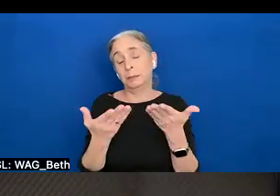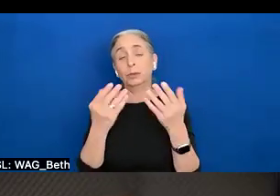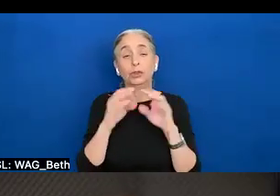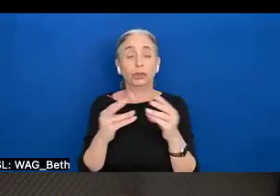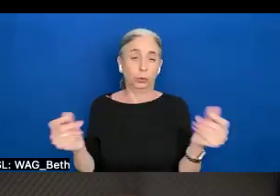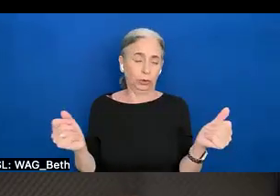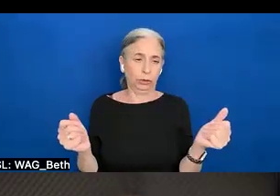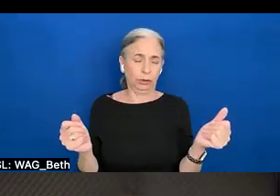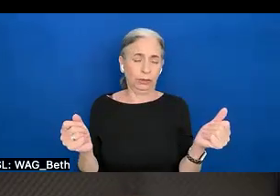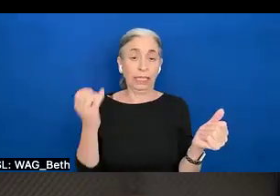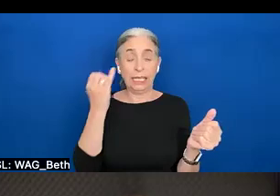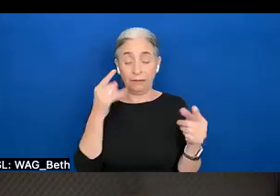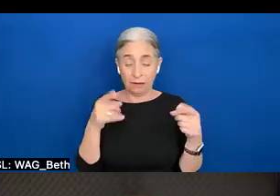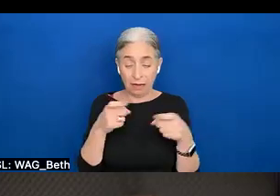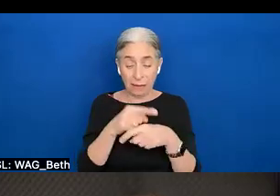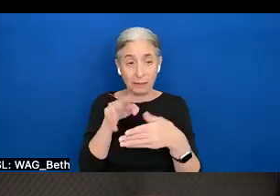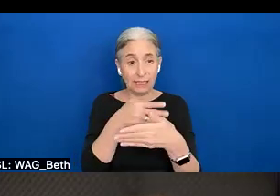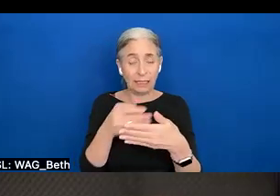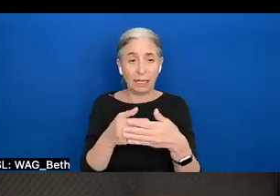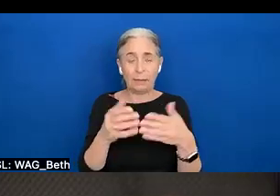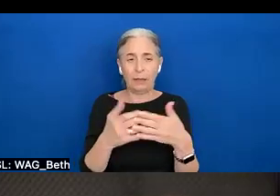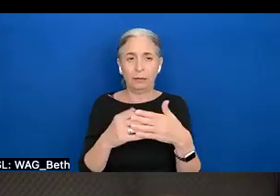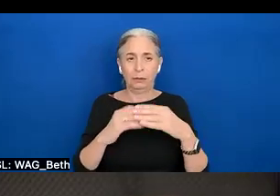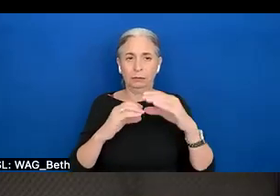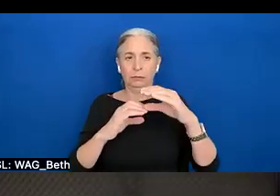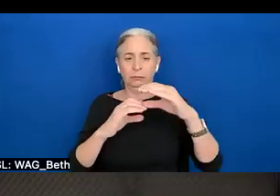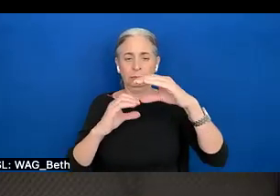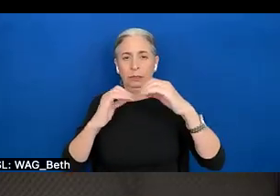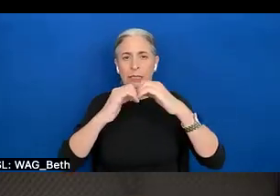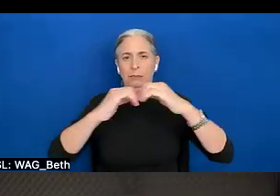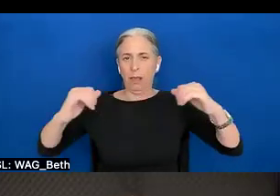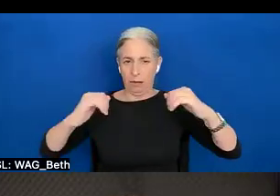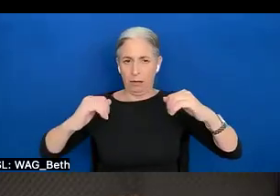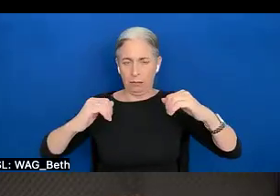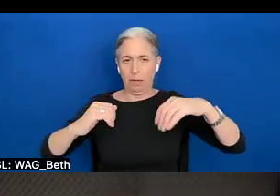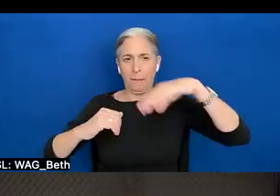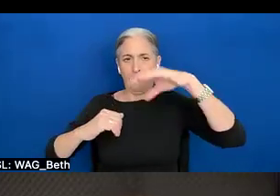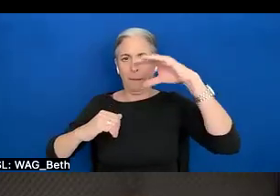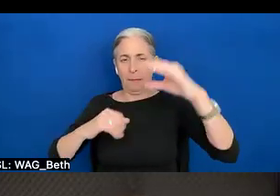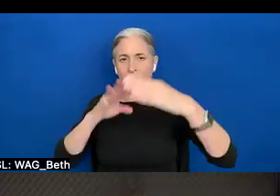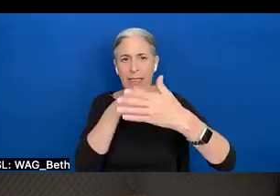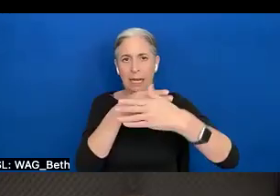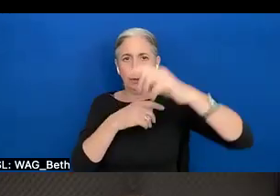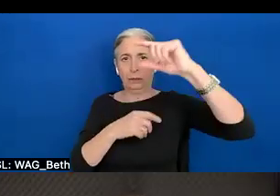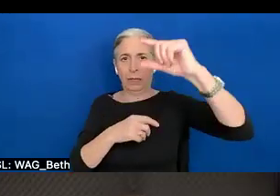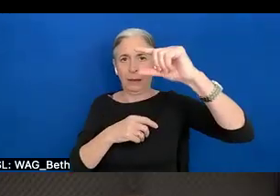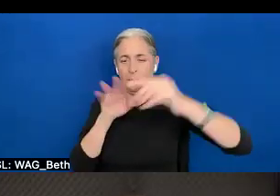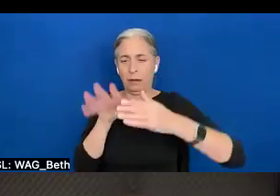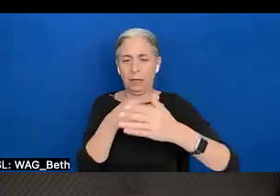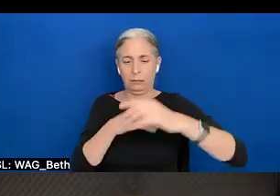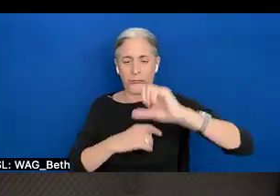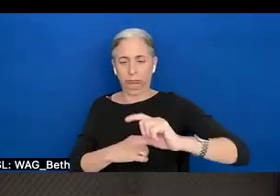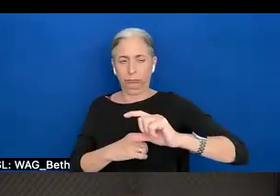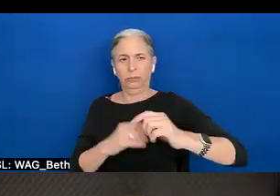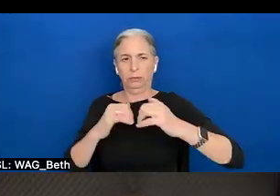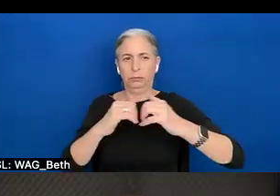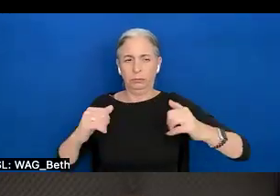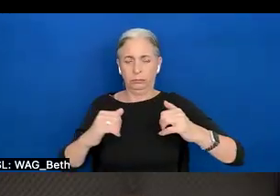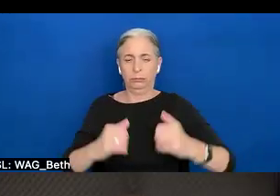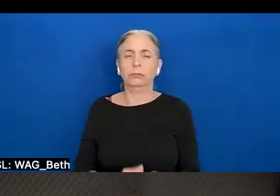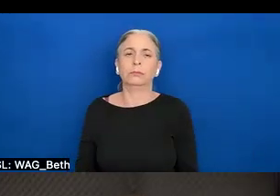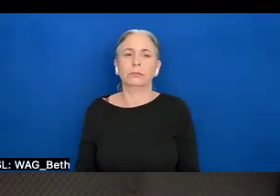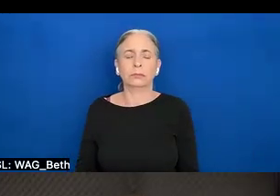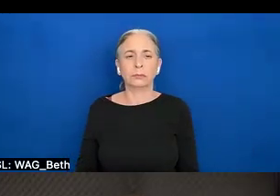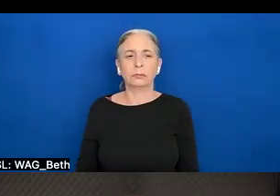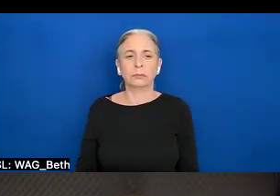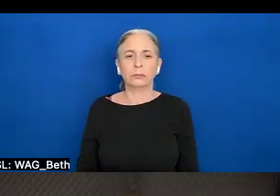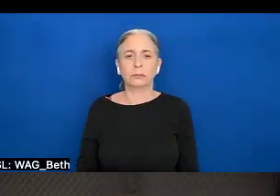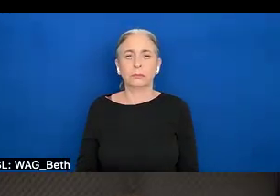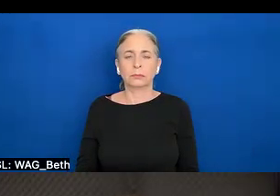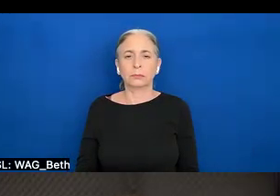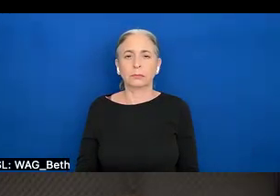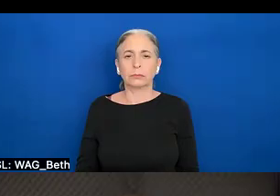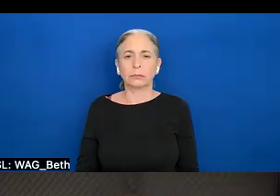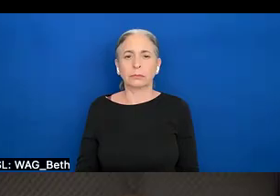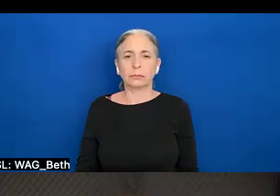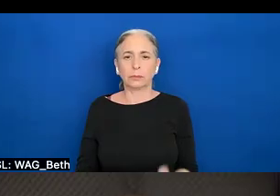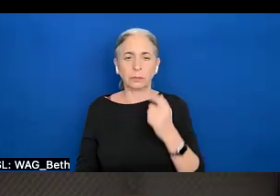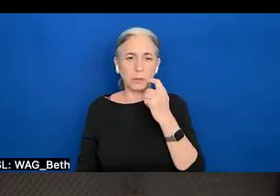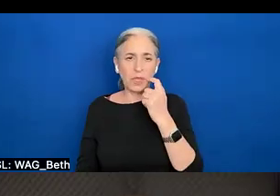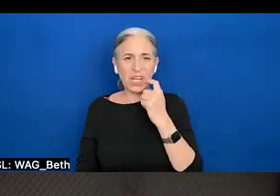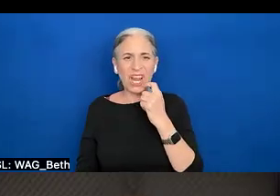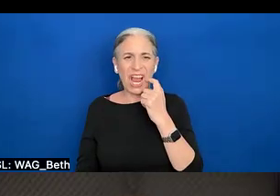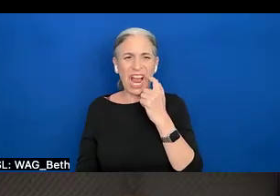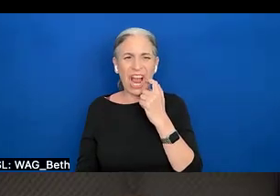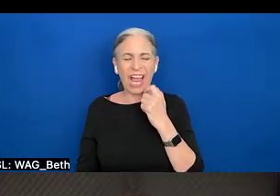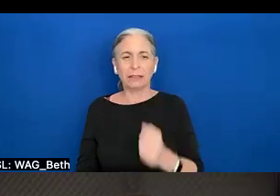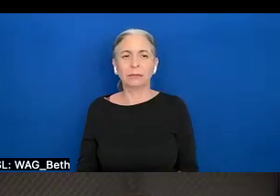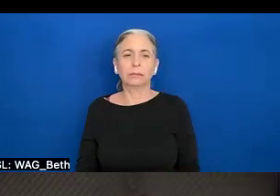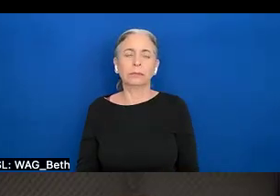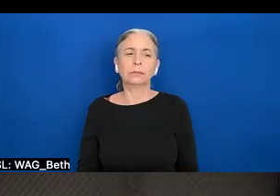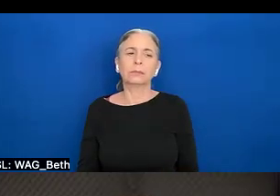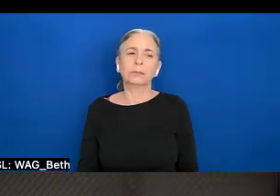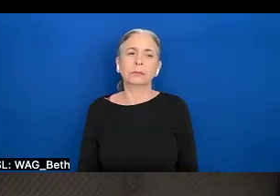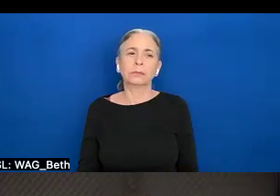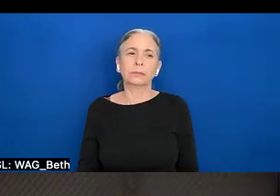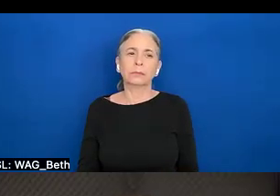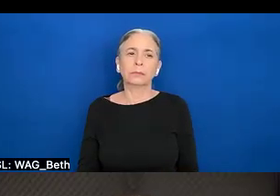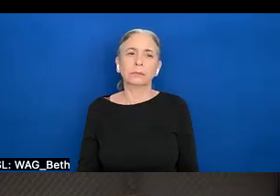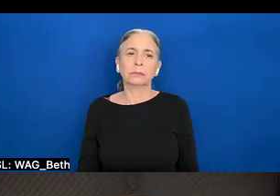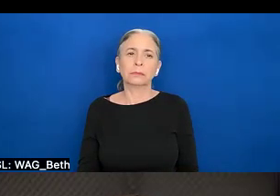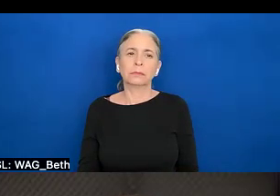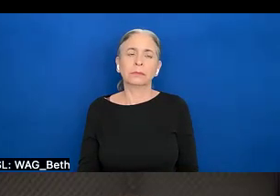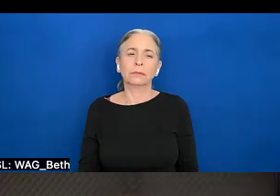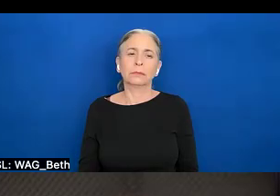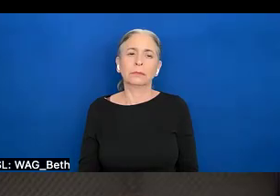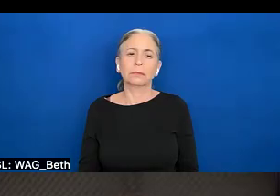Any complex table can be split in multiple regular